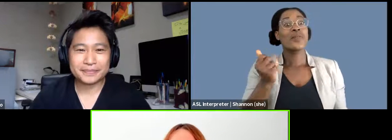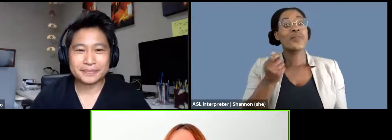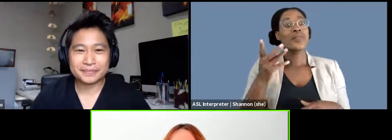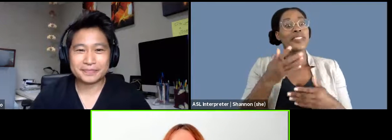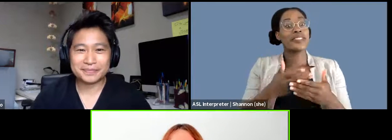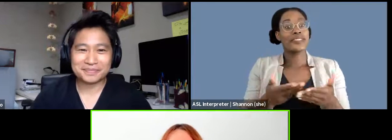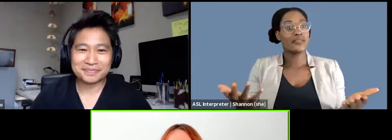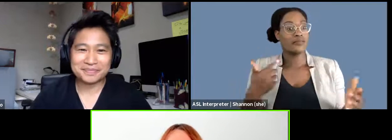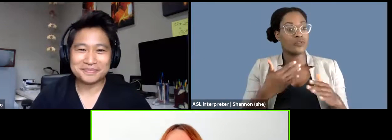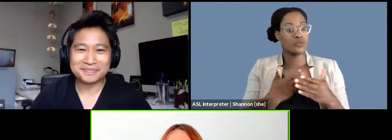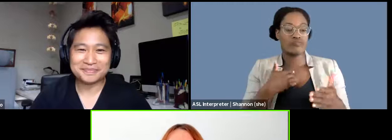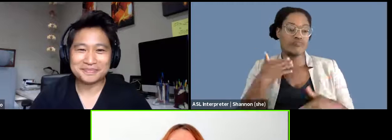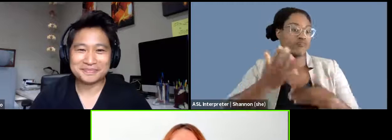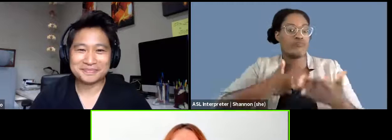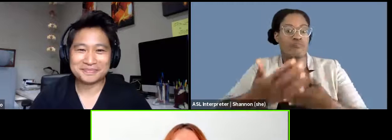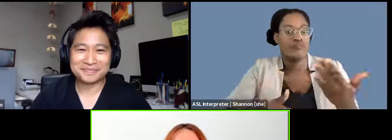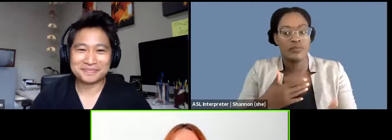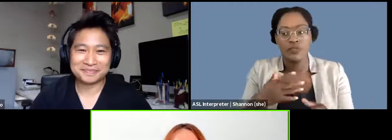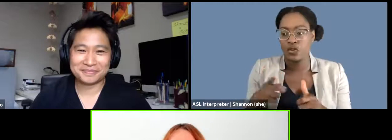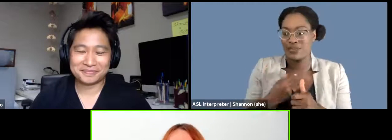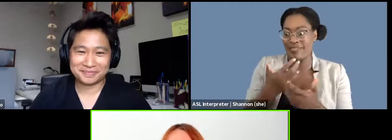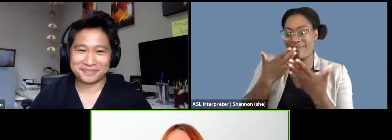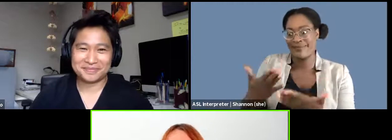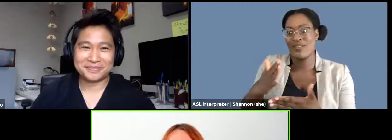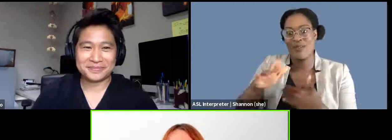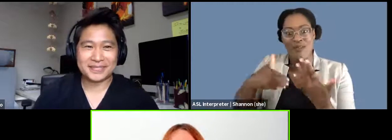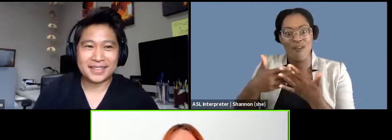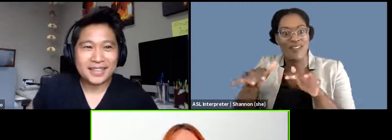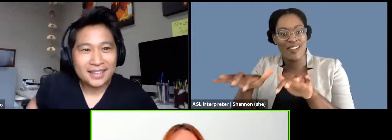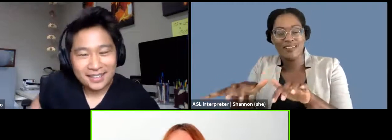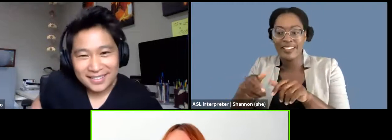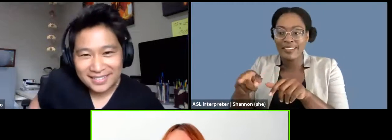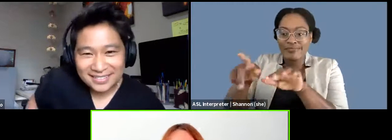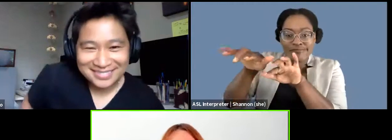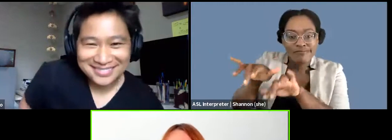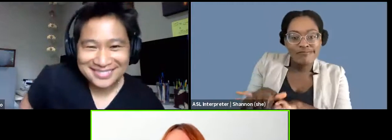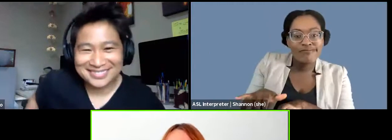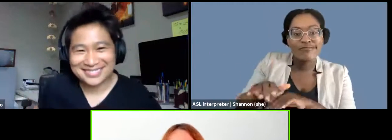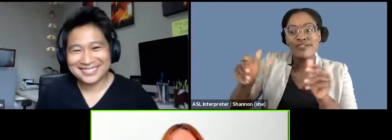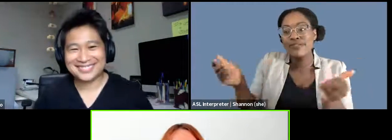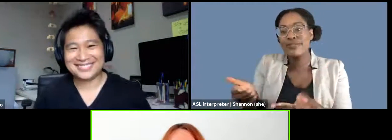all for starting to introduce yourselves. Please do. And please use the chat. Let us know what you